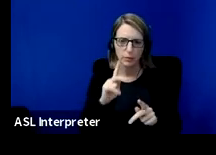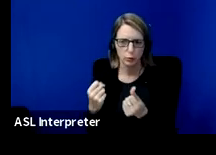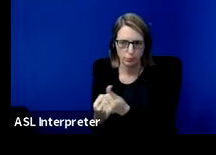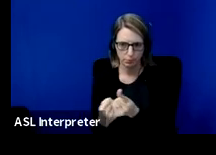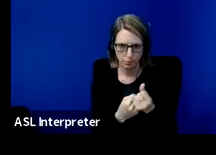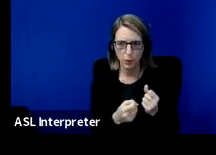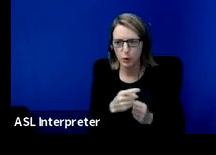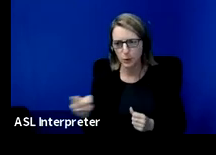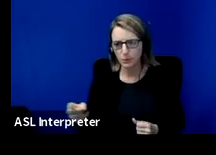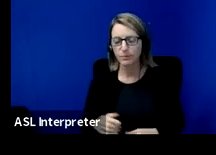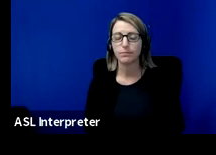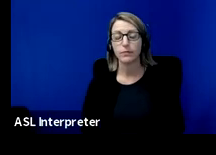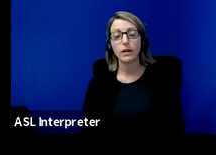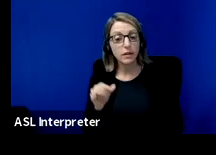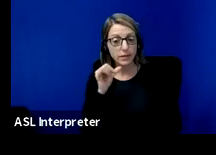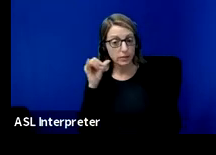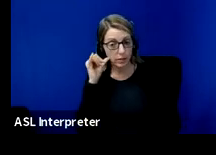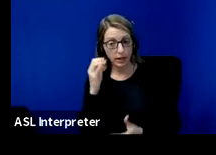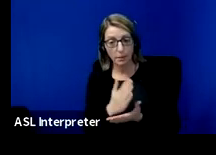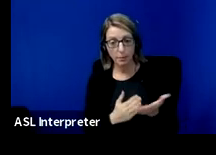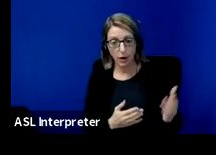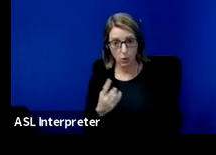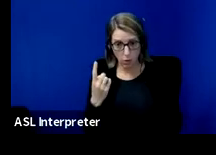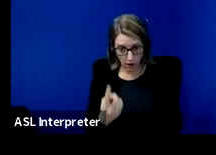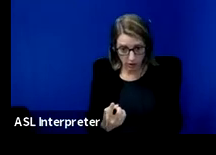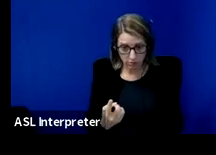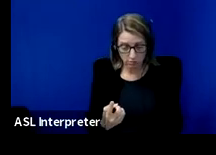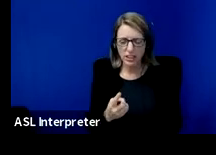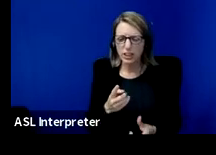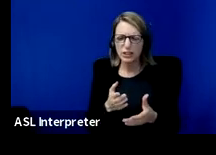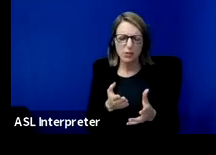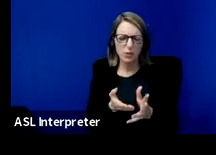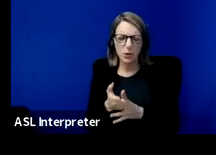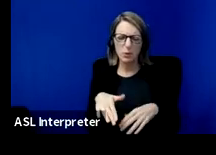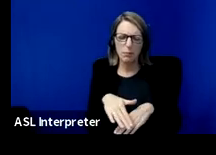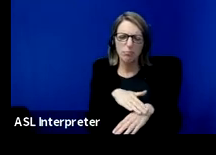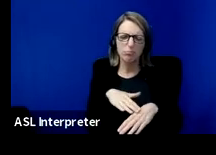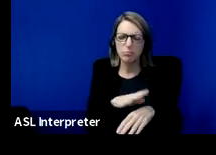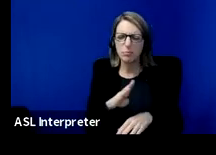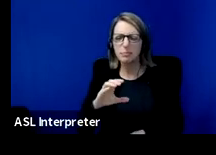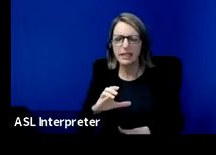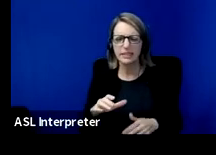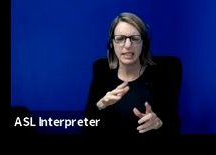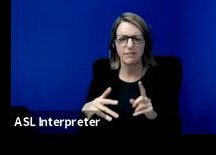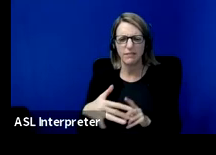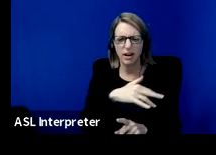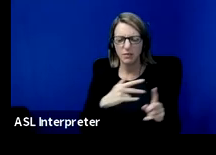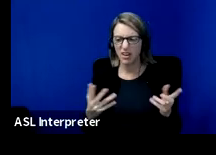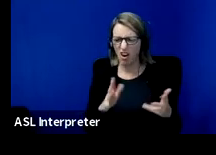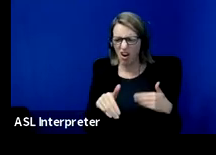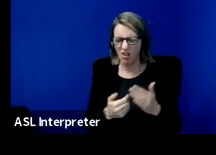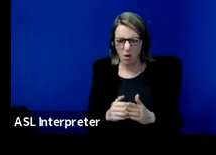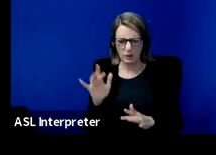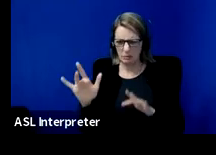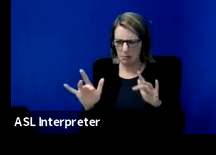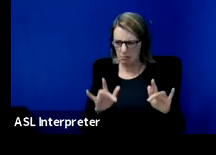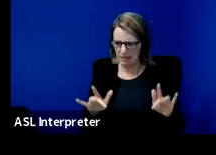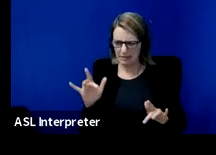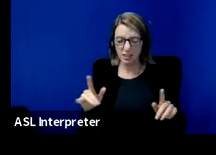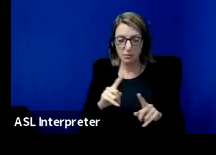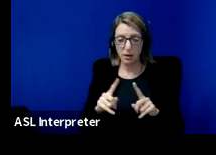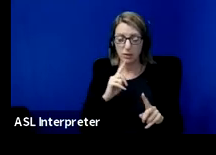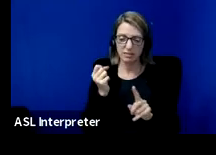ESD 112-- Kristina Wambold: Yesterday in part one, we just walked through the basic environment. What we're all those buttons but we didn't go into detail about what those buttons do